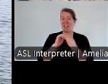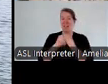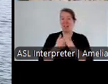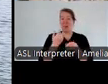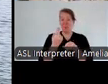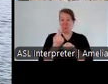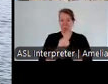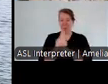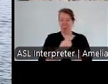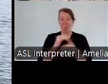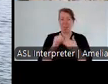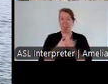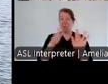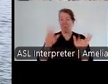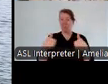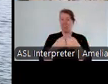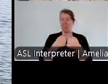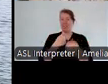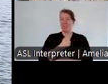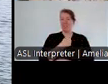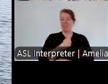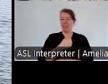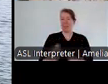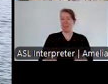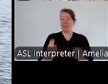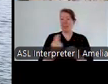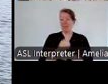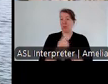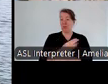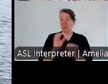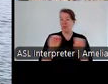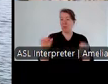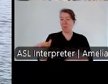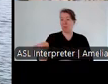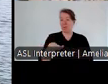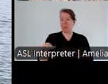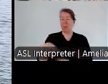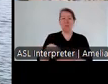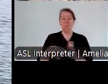And basically with the No Mouse Challenge what you do is you pick a website that you use, um,